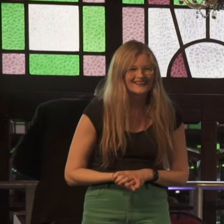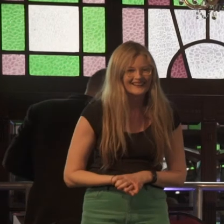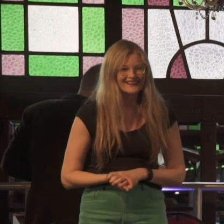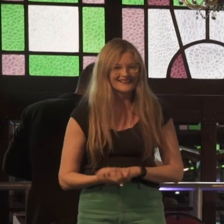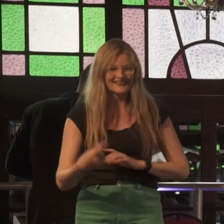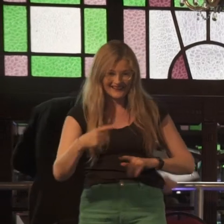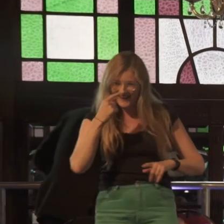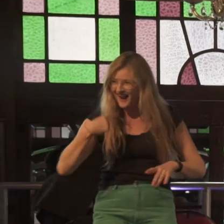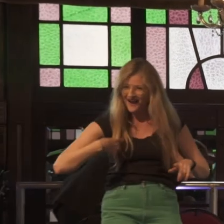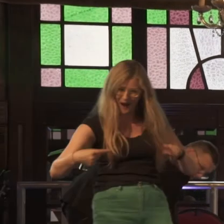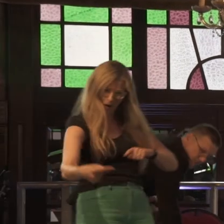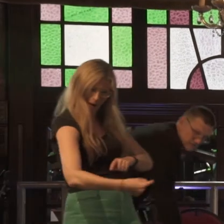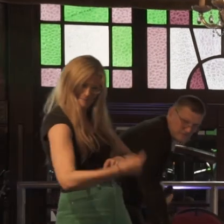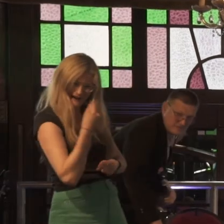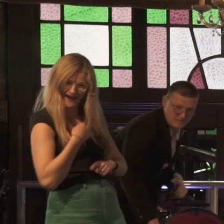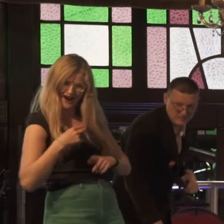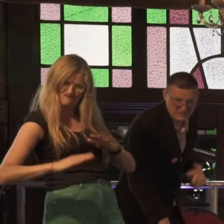How do you expect me to get up that ramp?